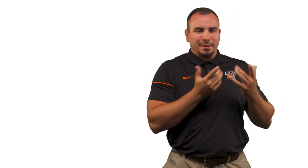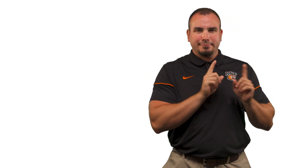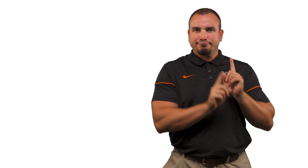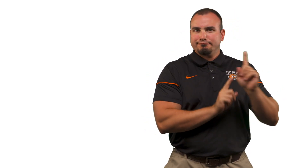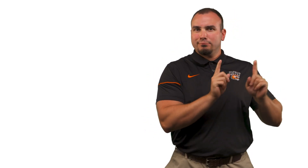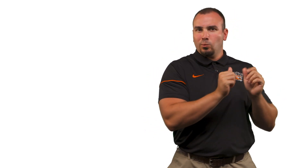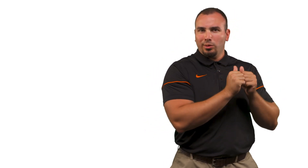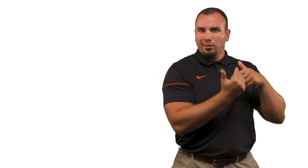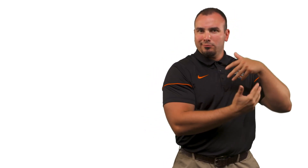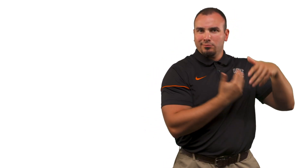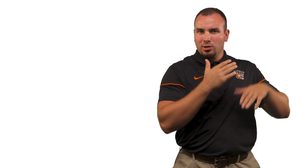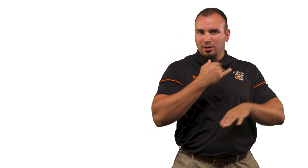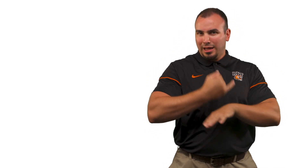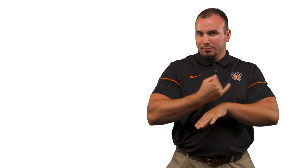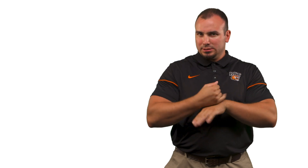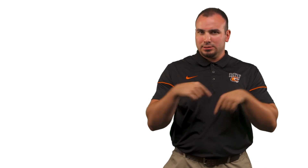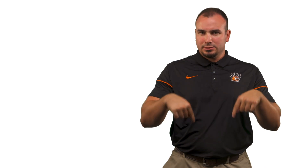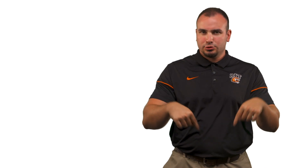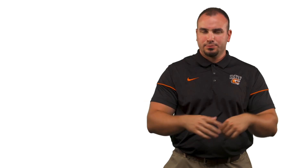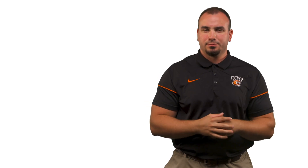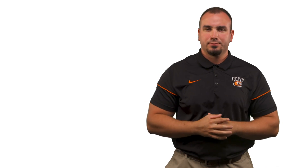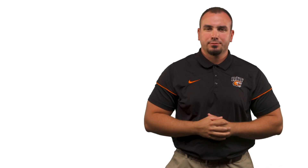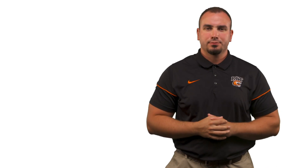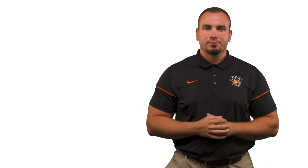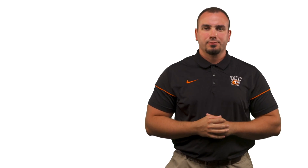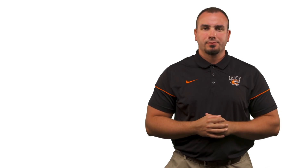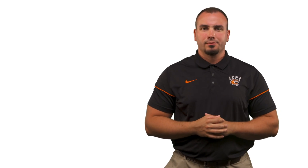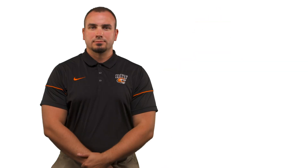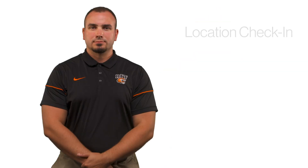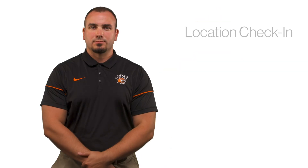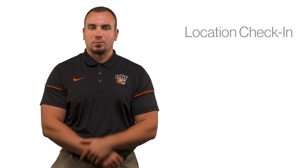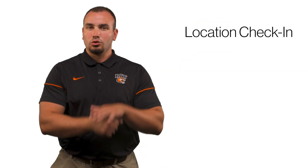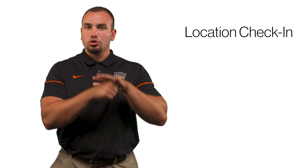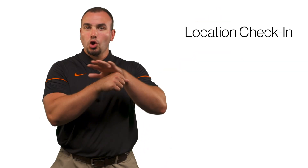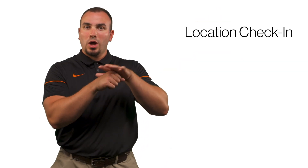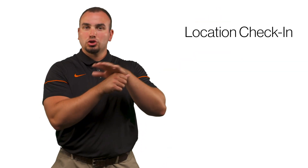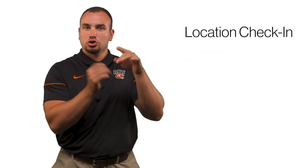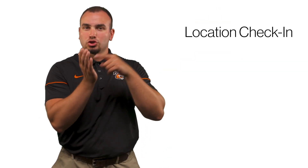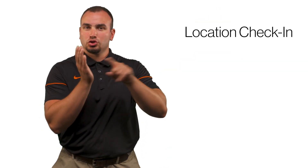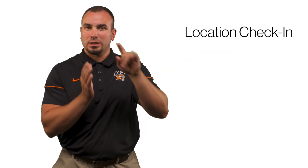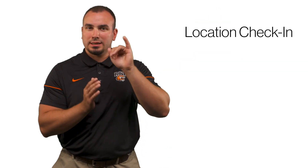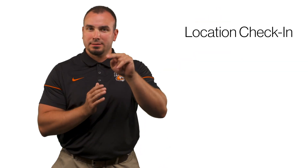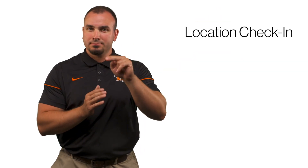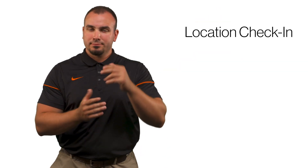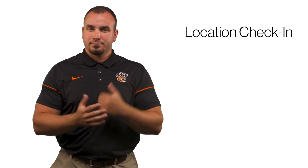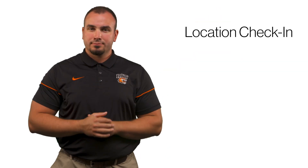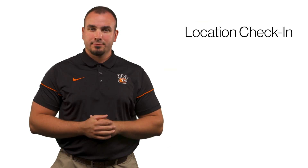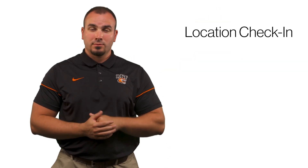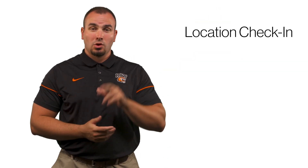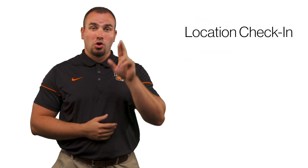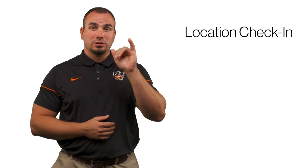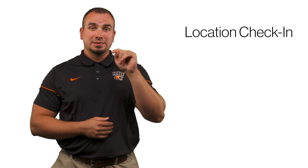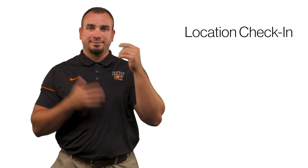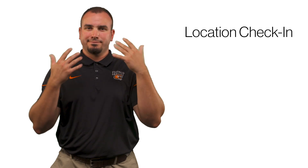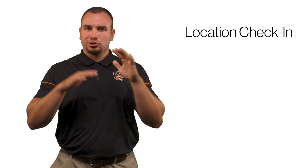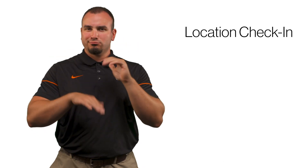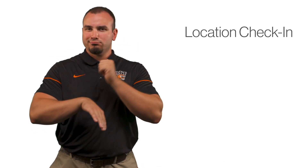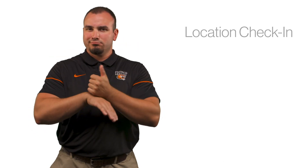they may have had close contact while on campus. Location Check-In